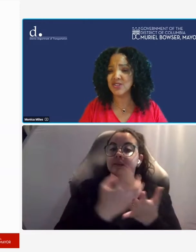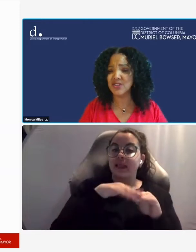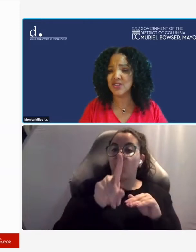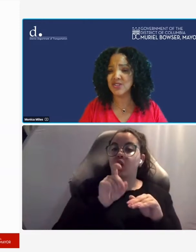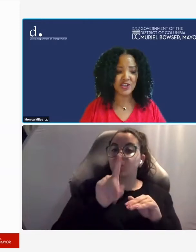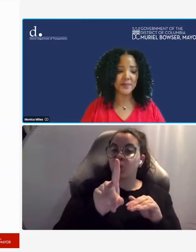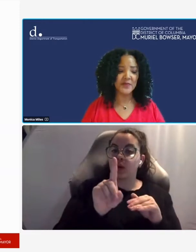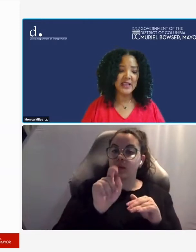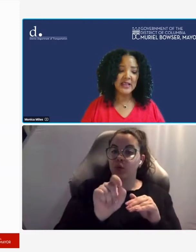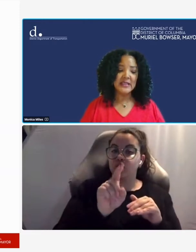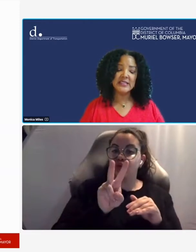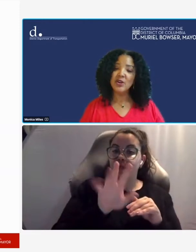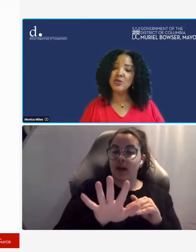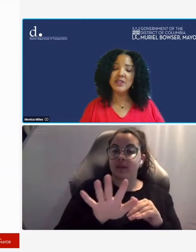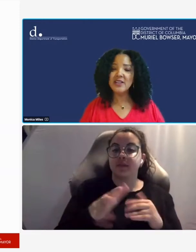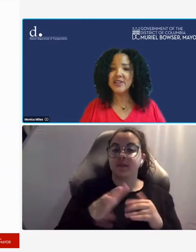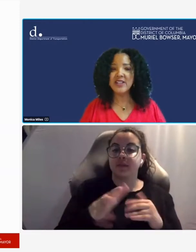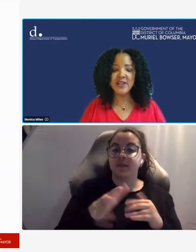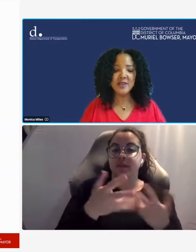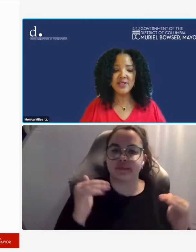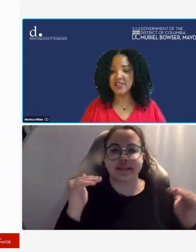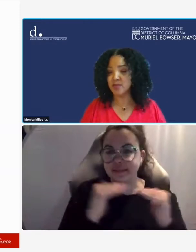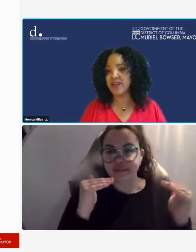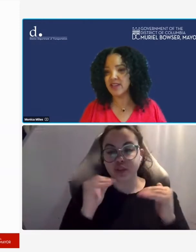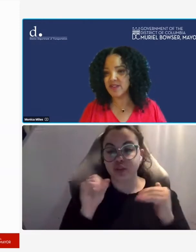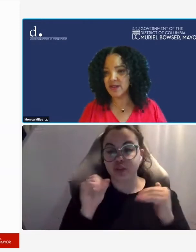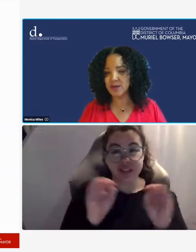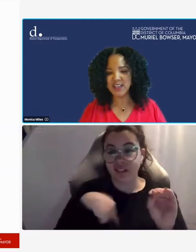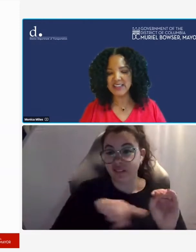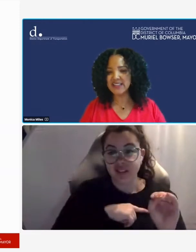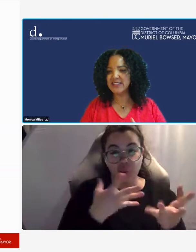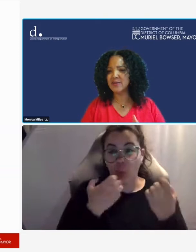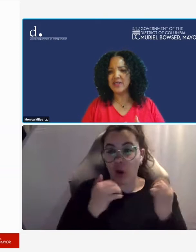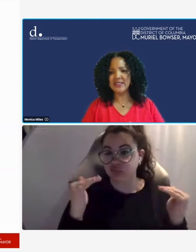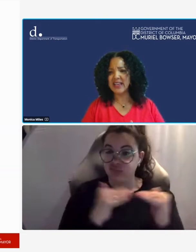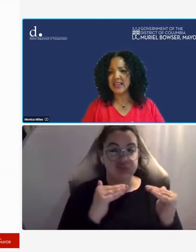even on jail so none of us are in the business to break even though because this still means that